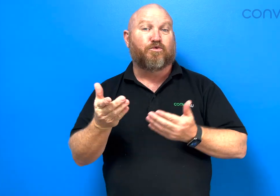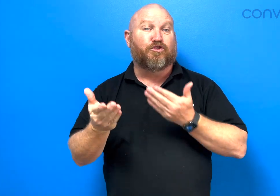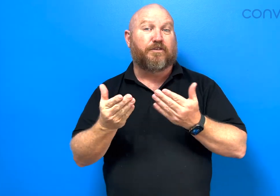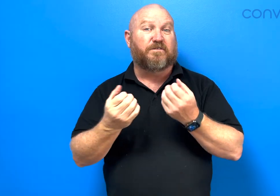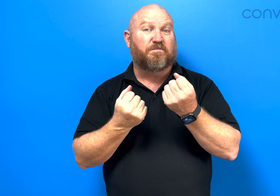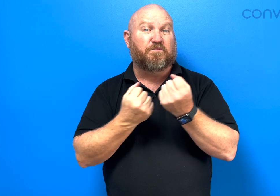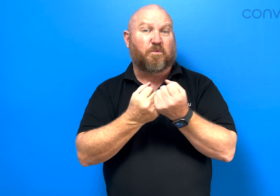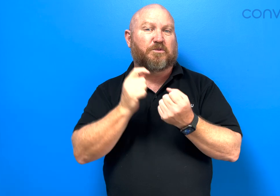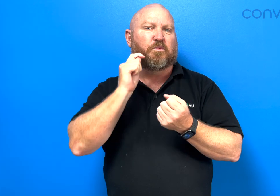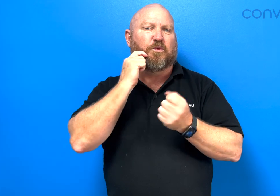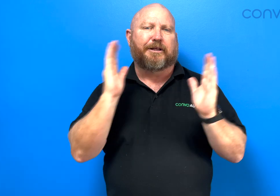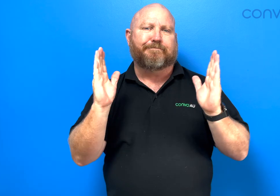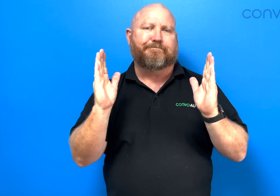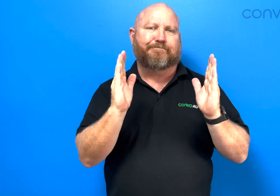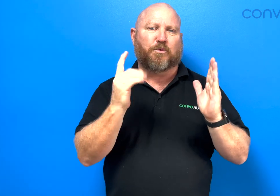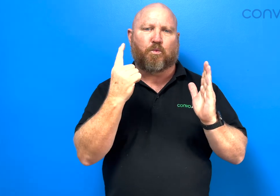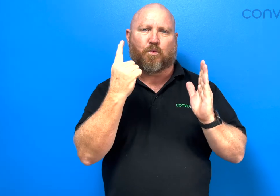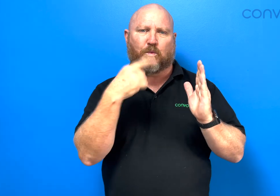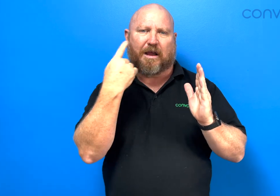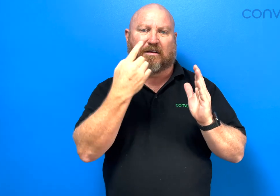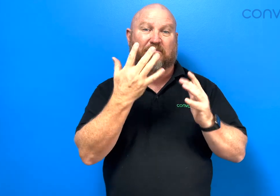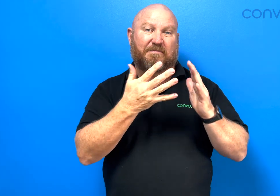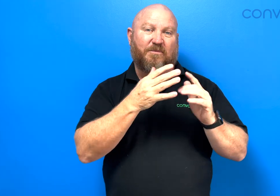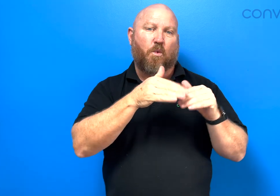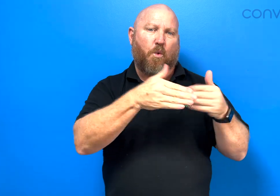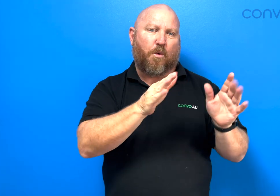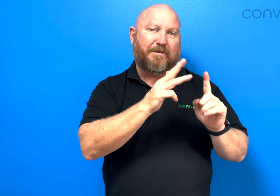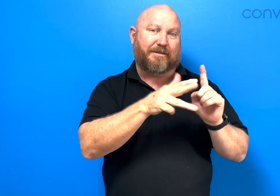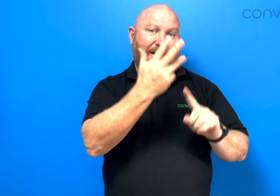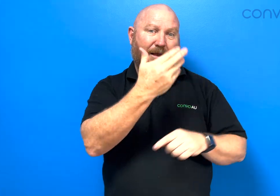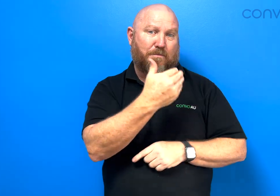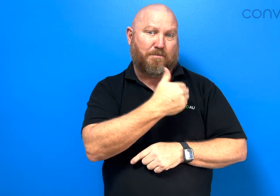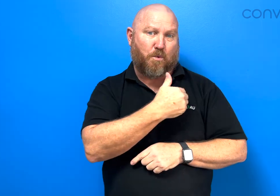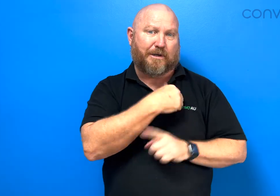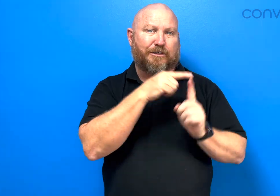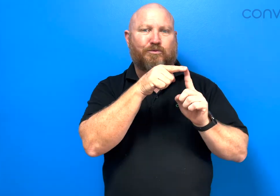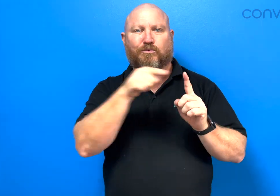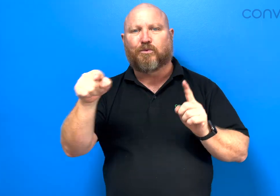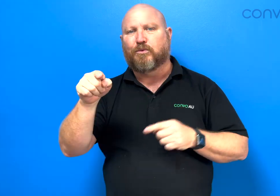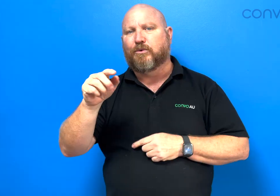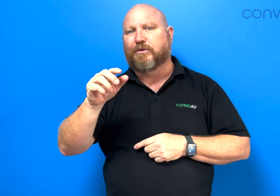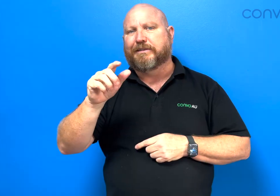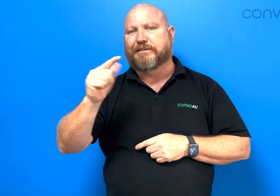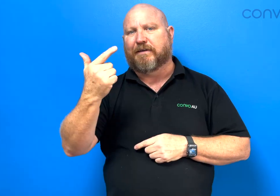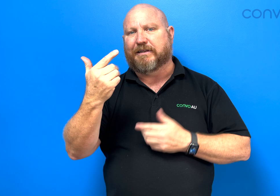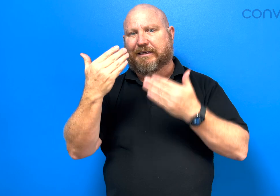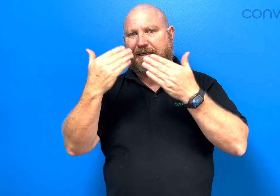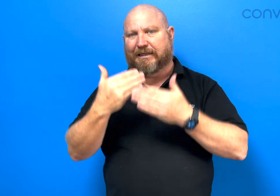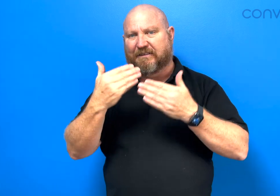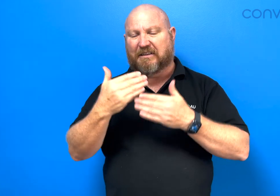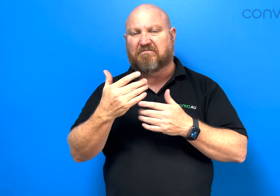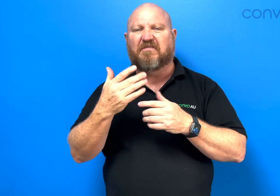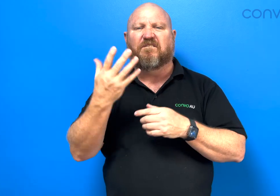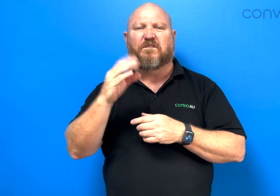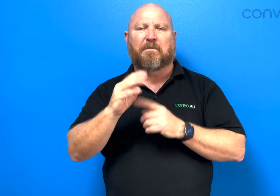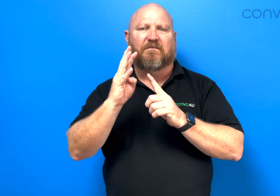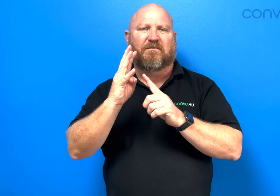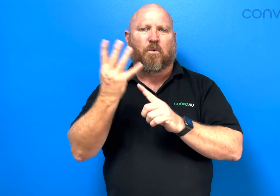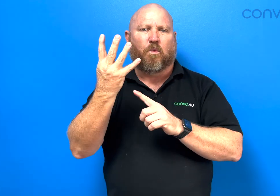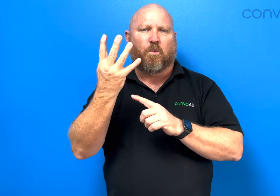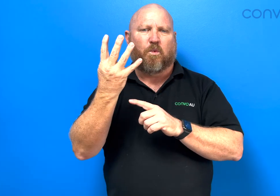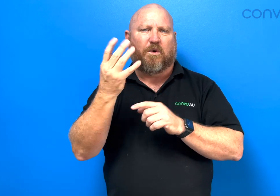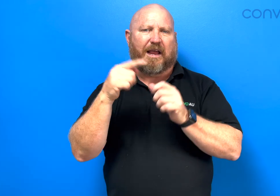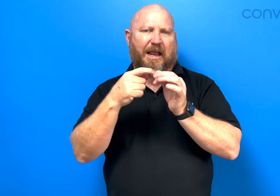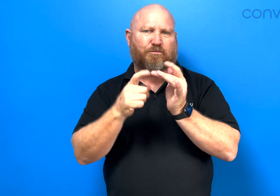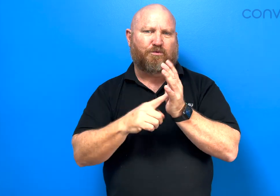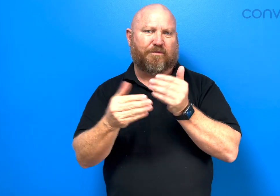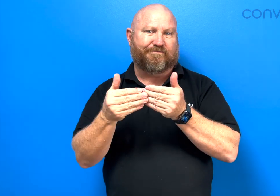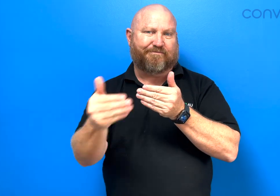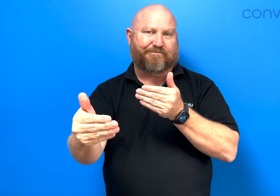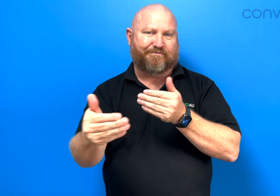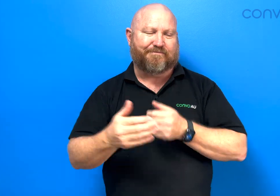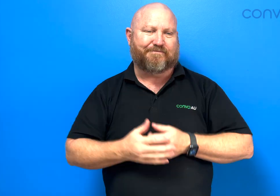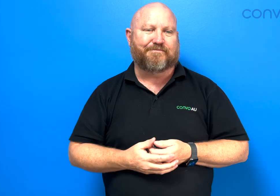which means the Customer Service support will open from 9am to 7pm Monday to Friday (starting on 4 April 2022).